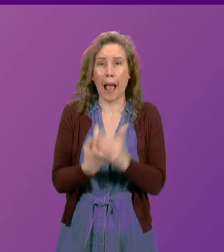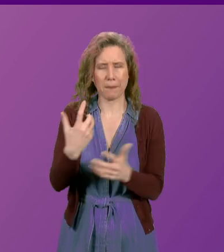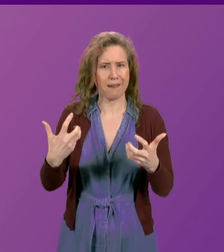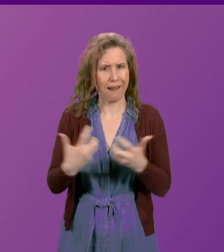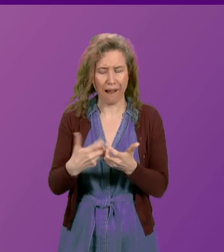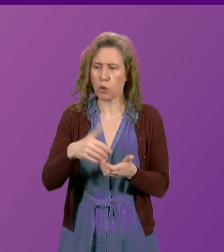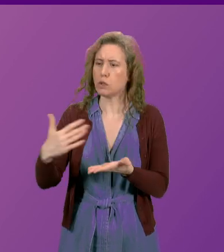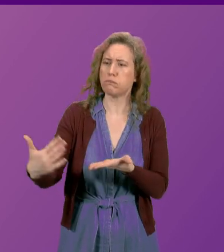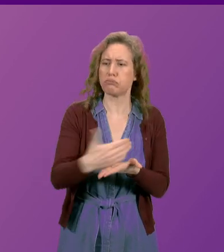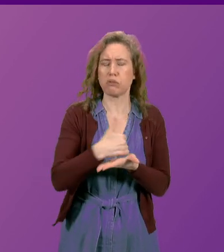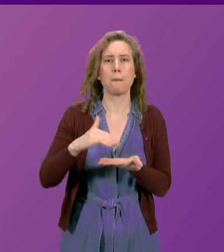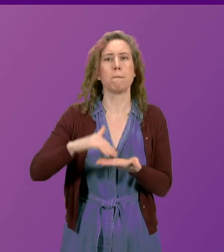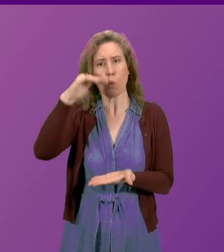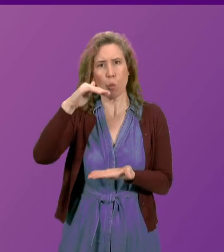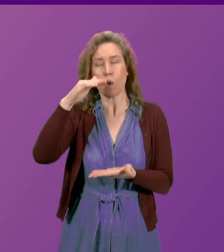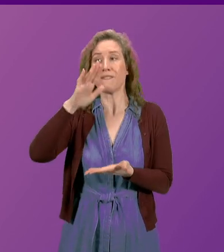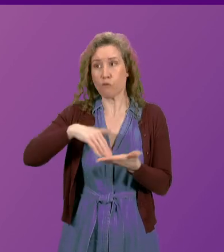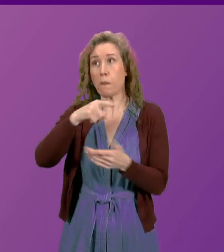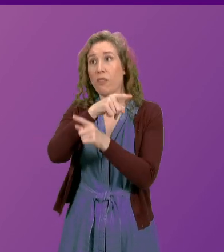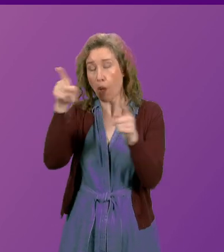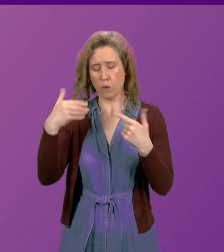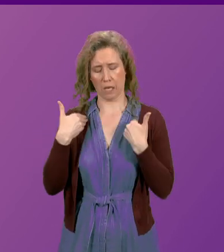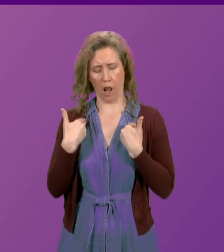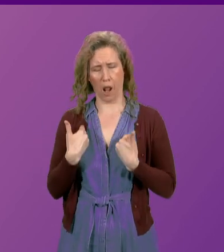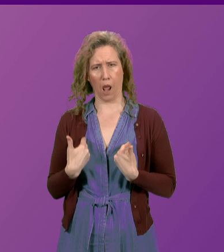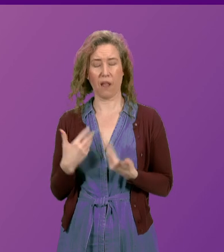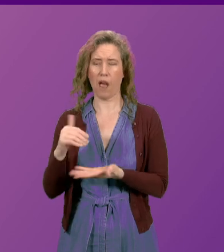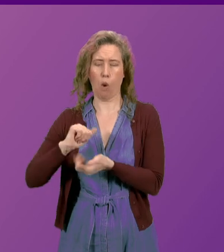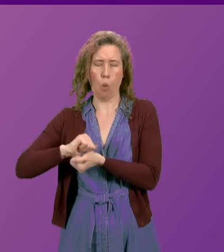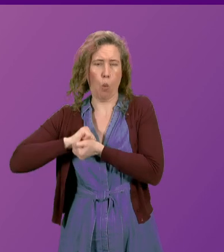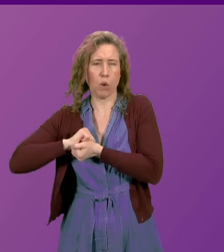significant revenue from the super-rich, who are hoarding the country’s wealth?